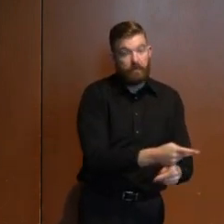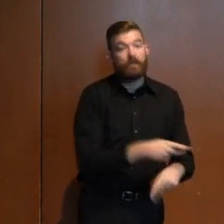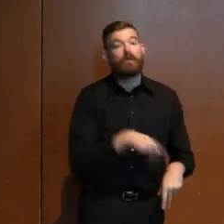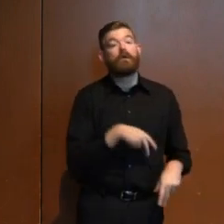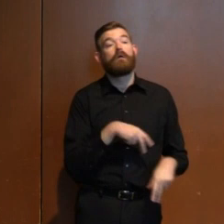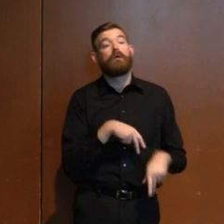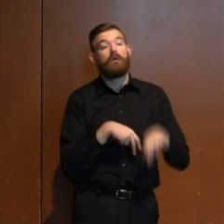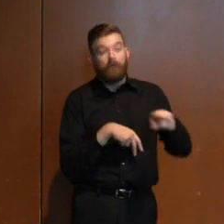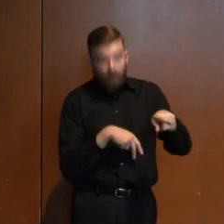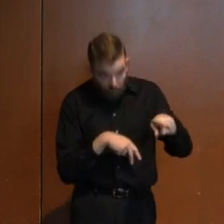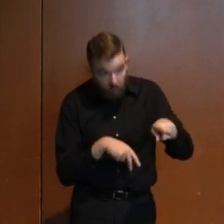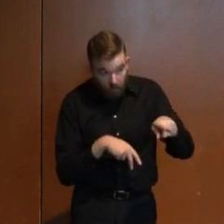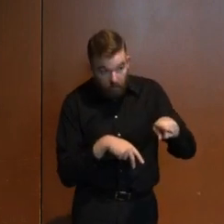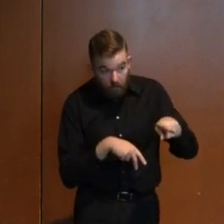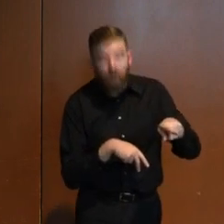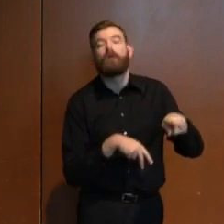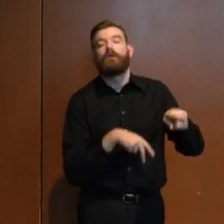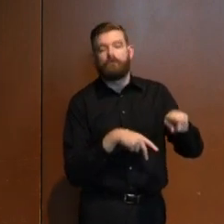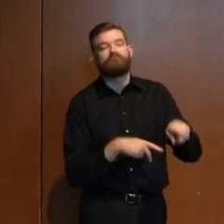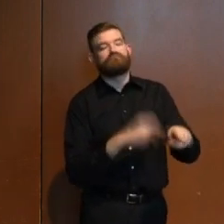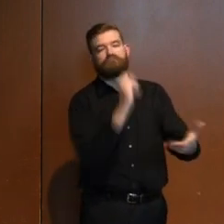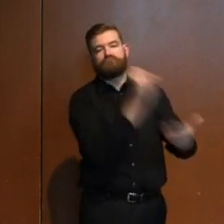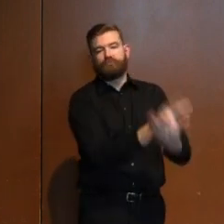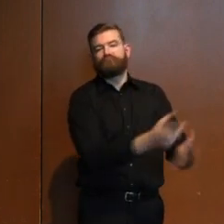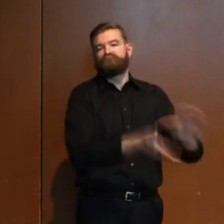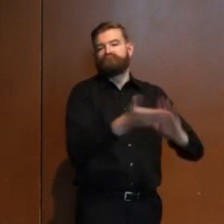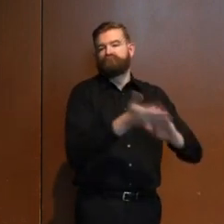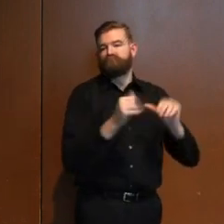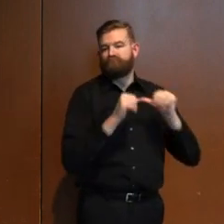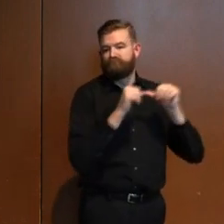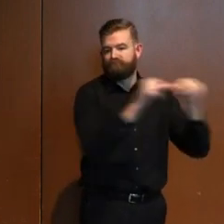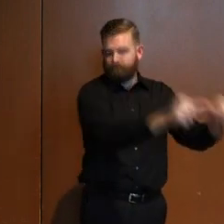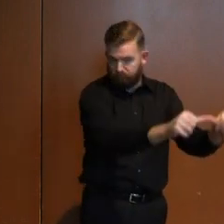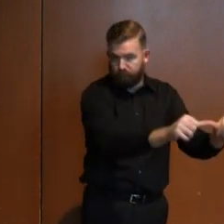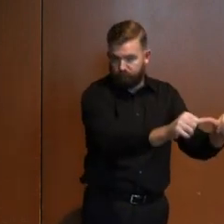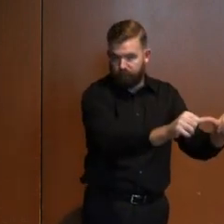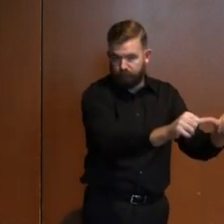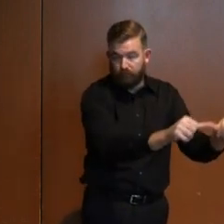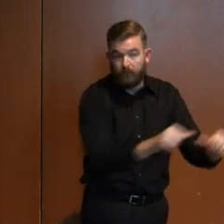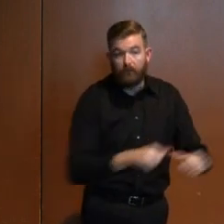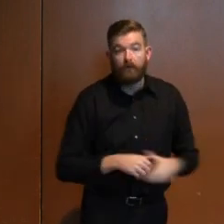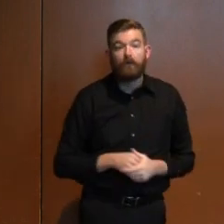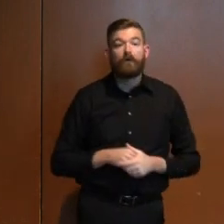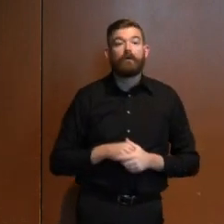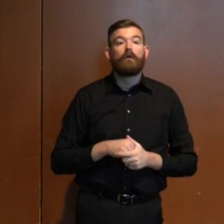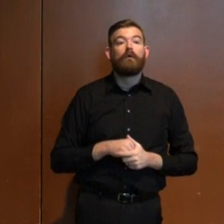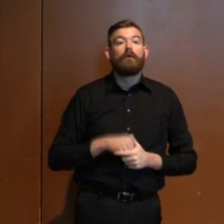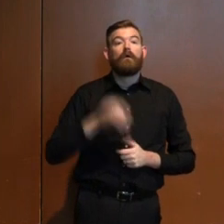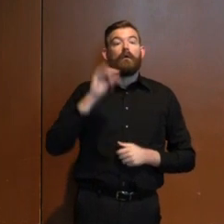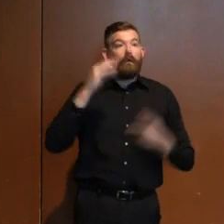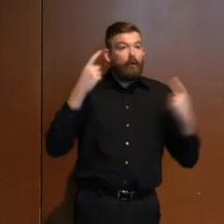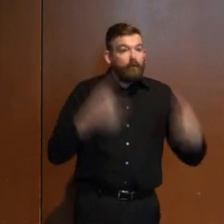THEY'LL BE RELEASED BY THE DEPARTMENT OF CHILDREN AND FAMILIES.